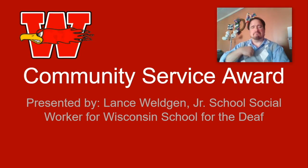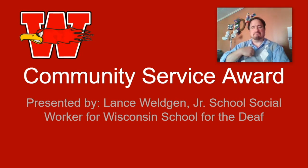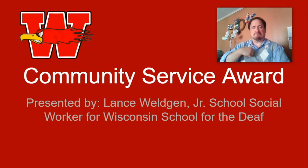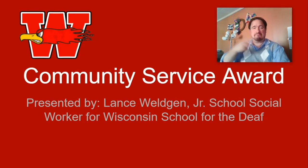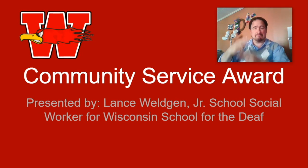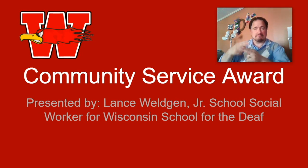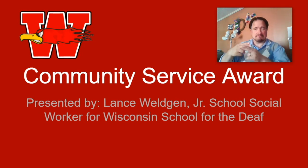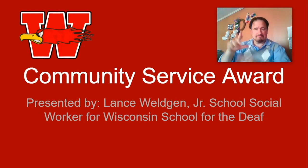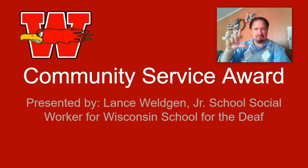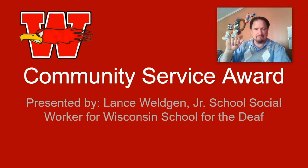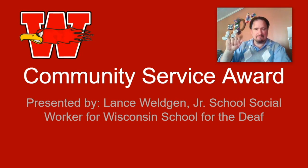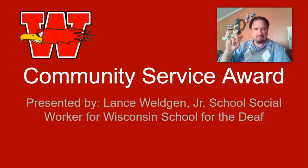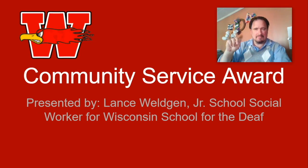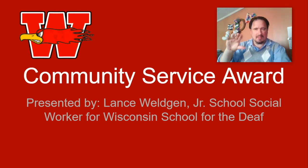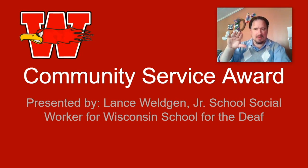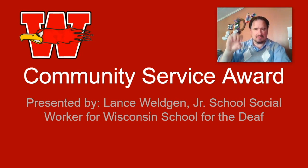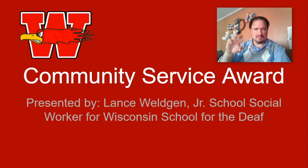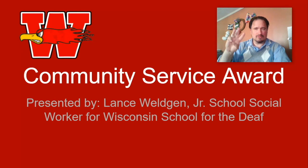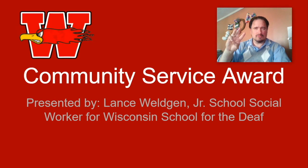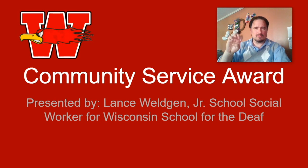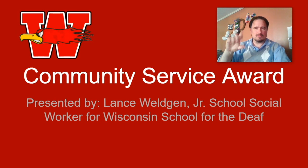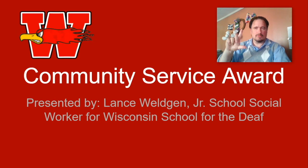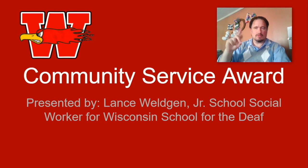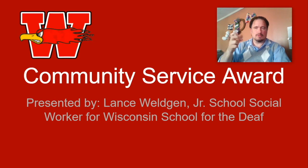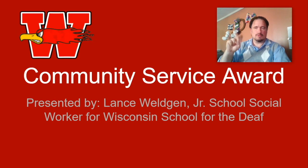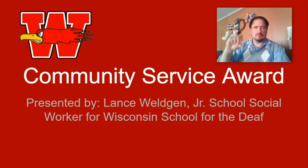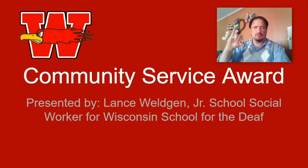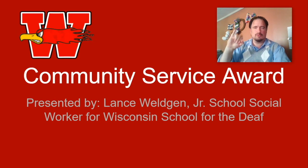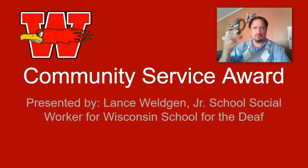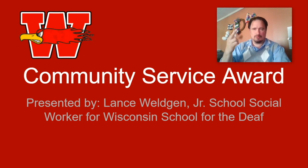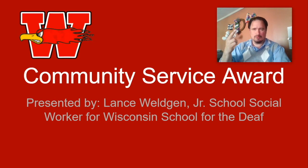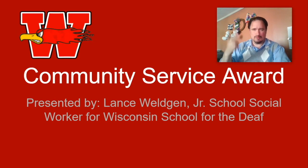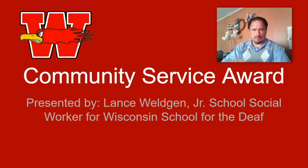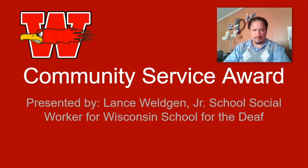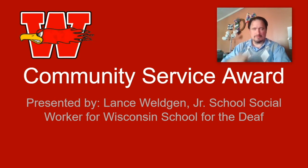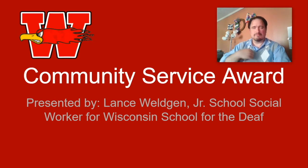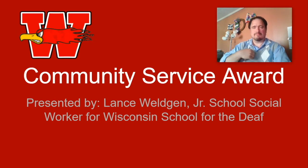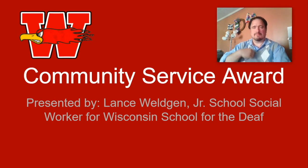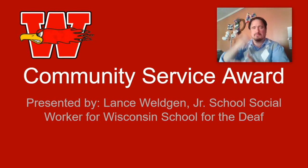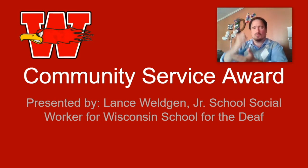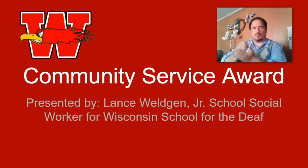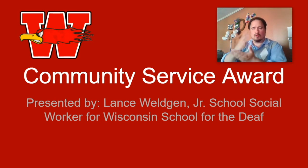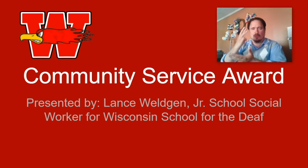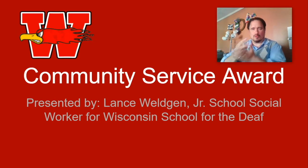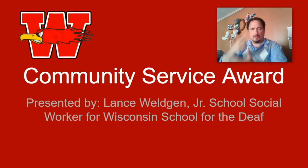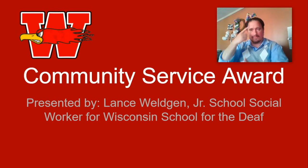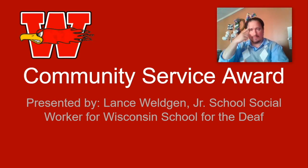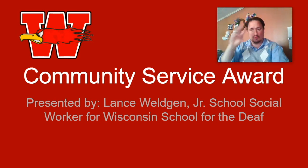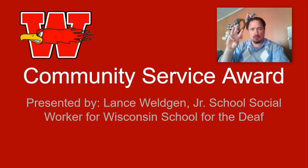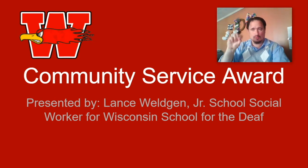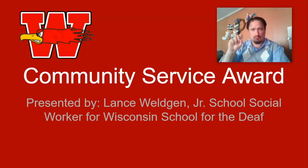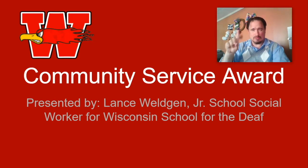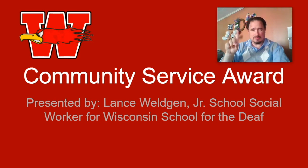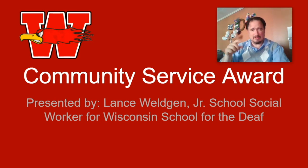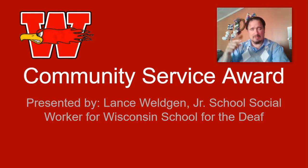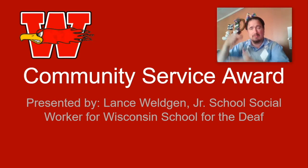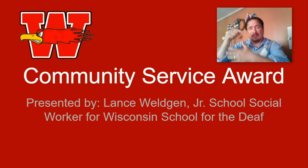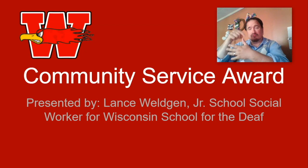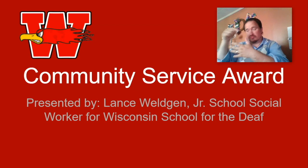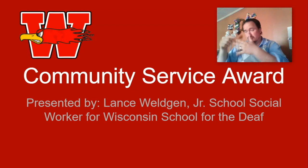My name is Lance Weldgen, Jr., and I'm the social worker at WSD.